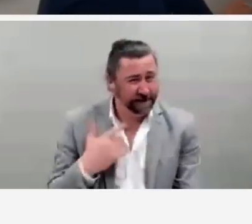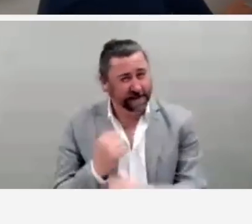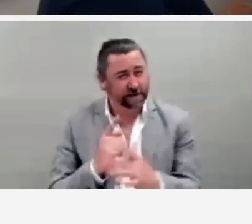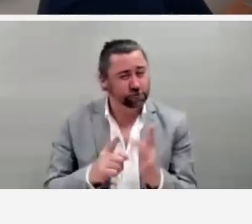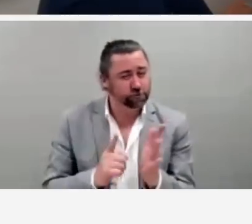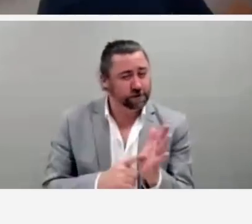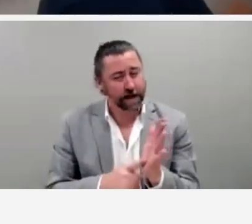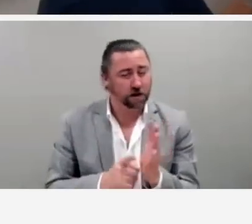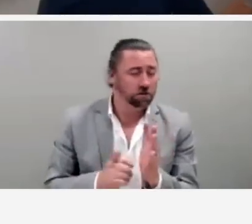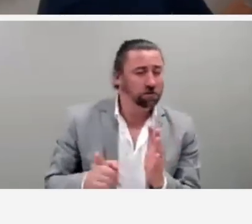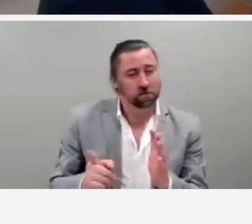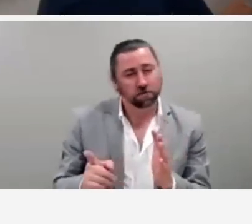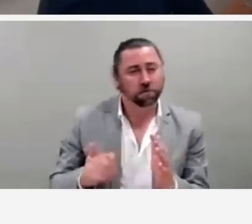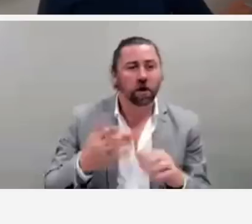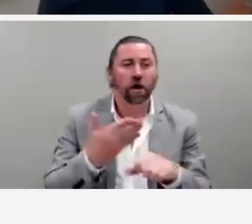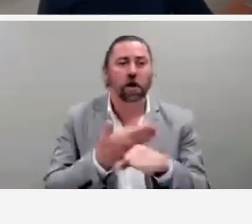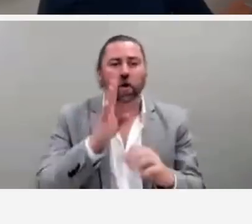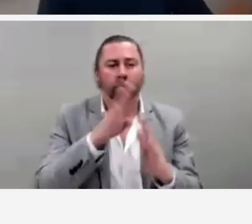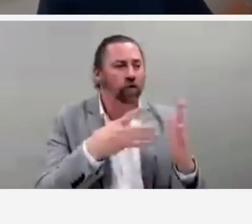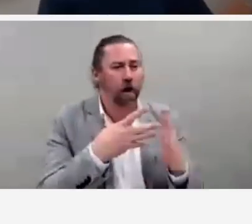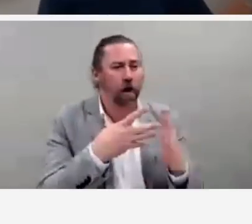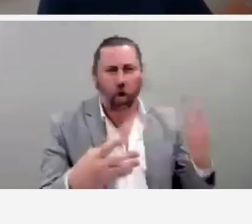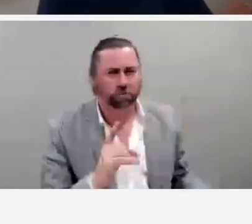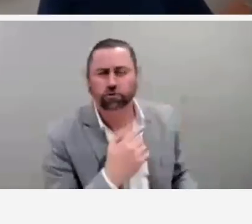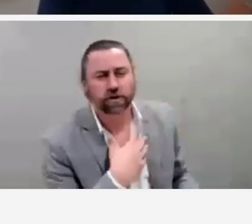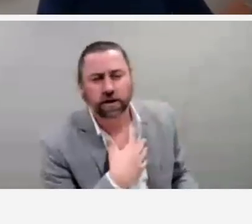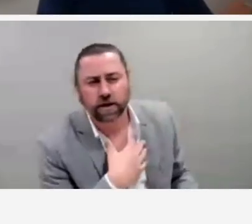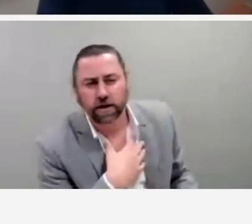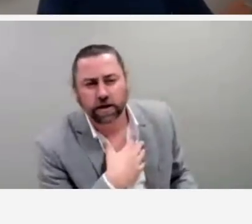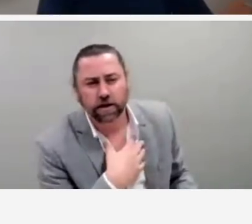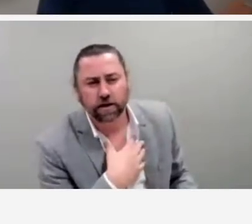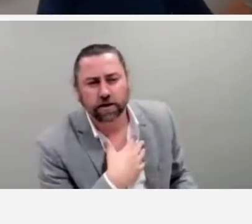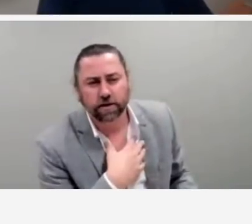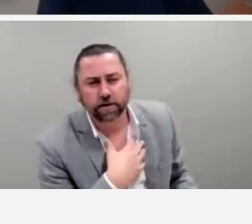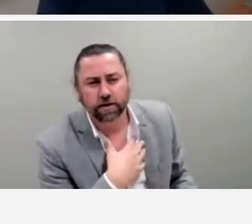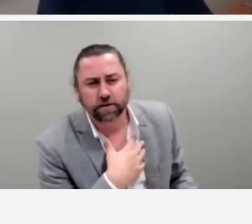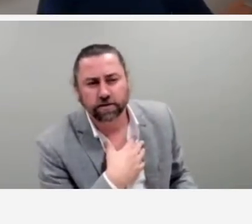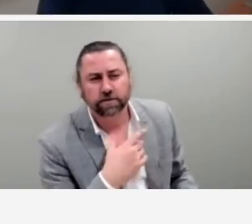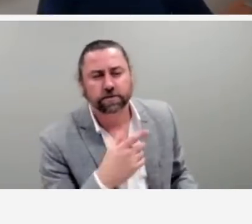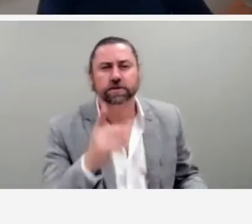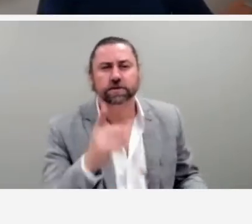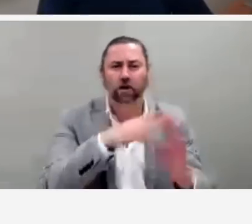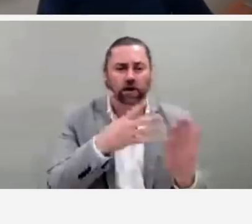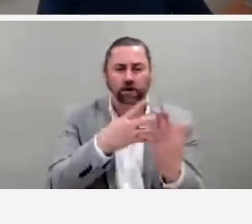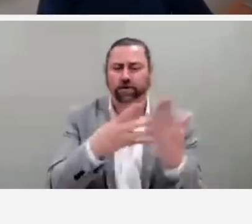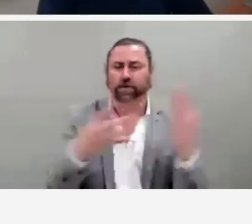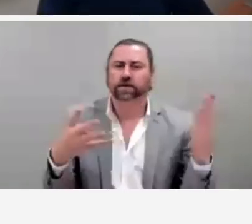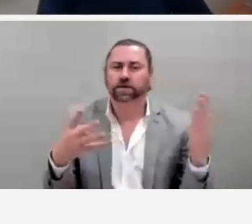Does the new Act and framework apply to NATSIFAC funded community aged care services?